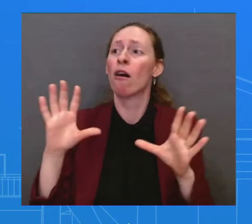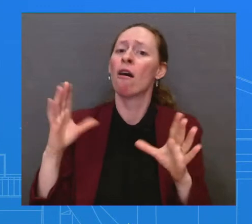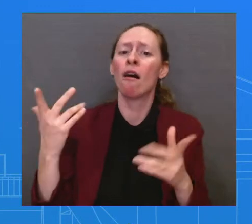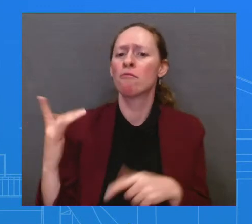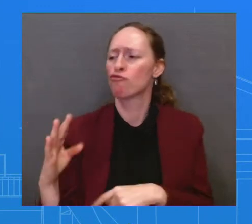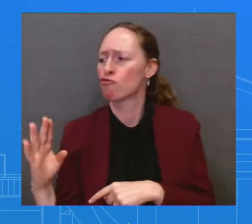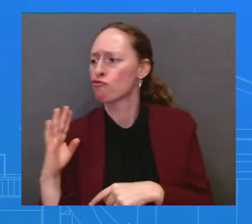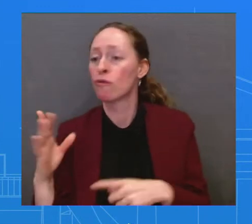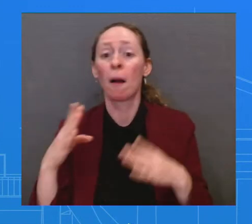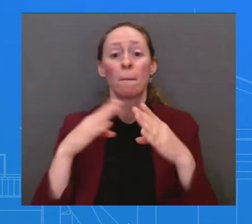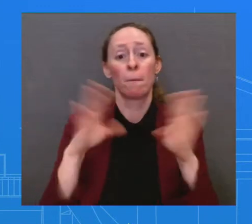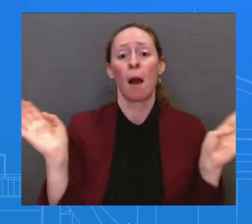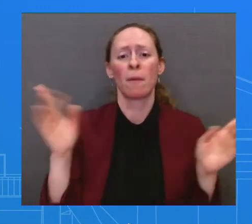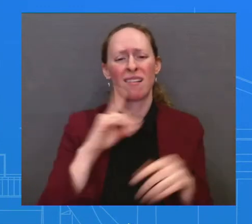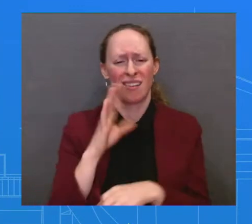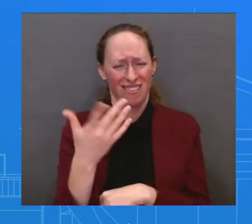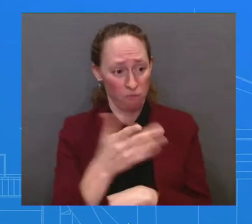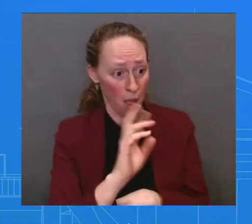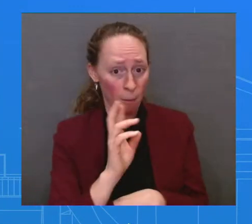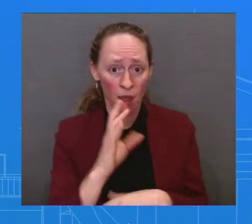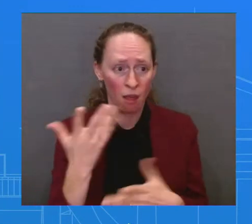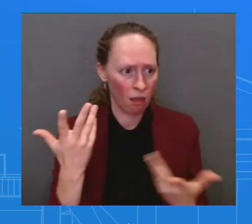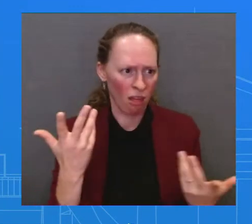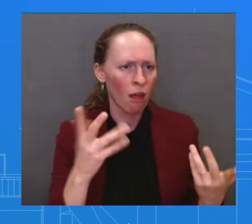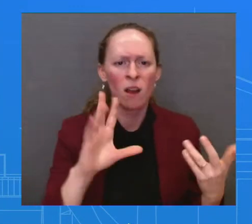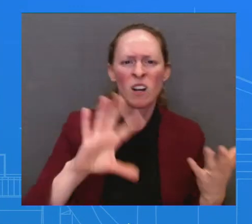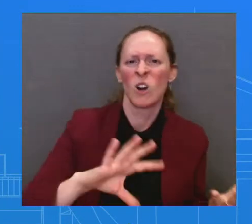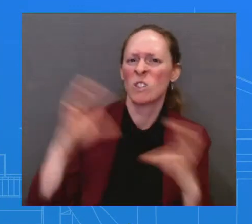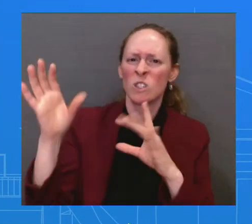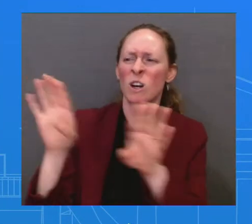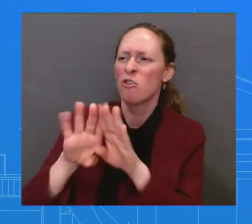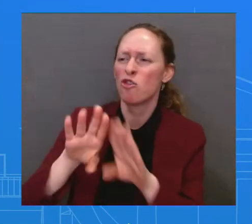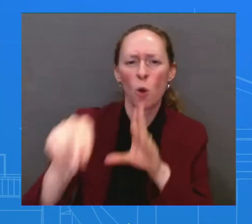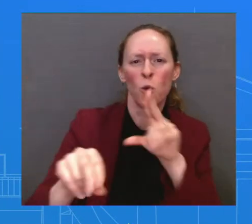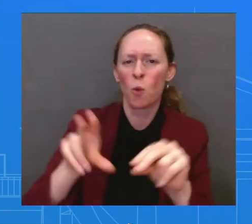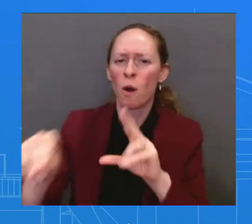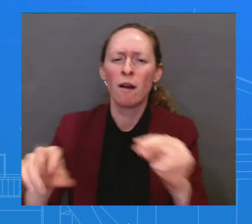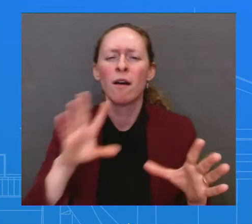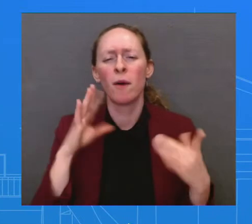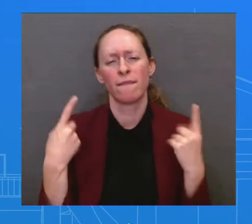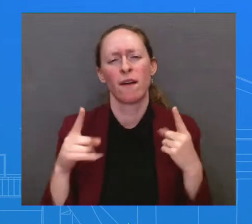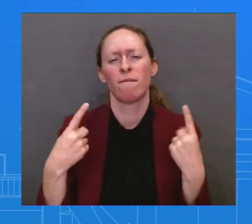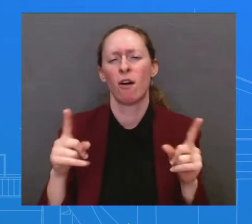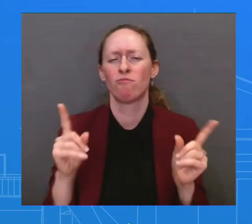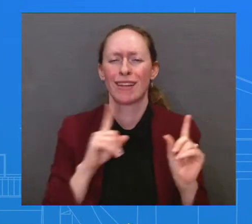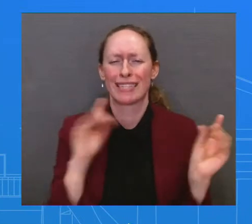House Republicans should stop their partisan games and keep their promises and also do their jobs.